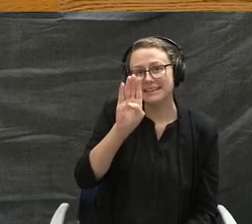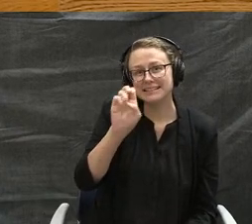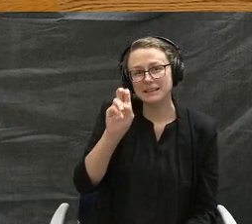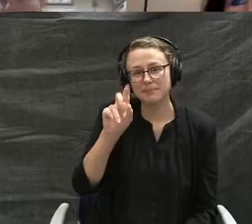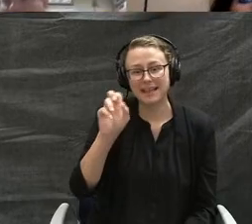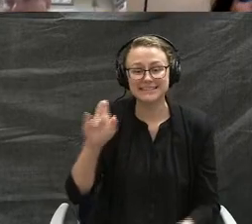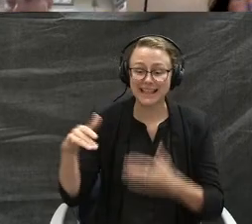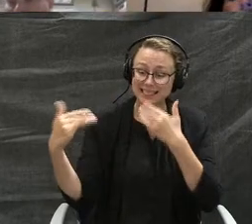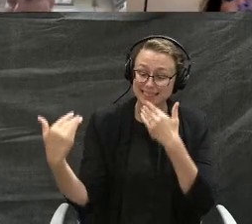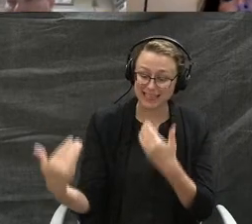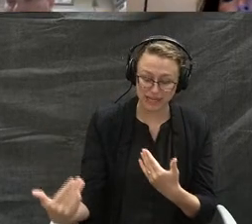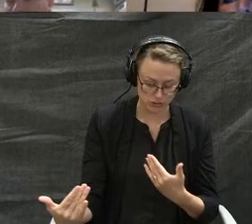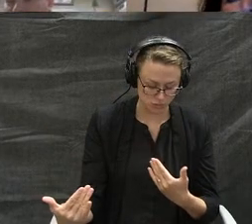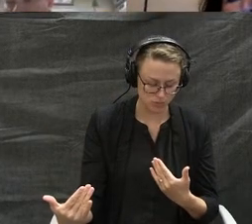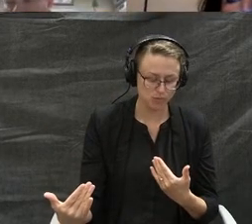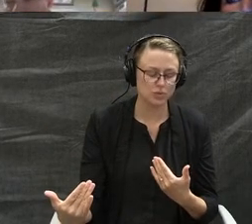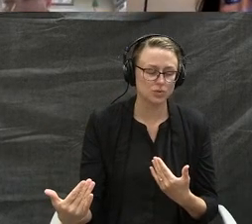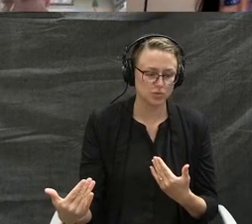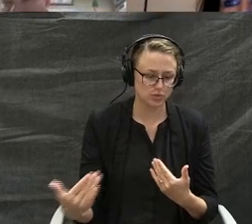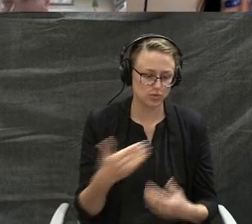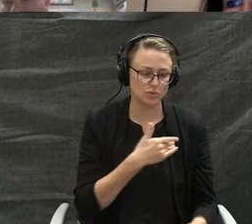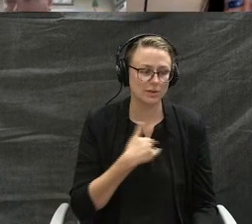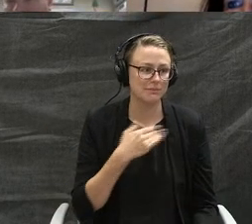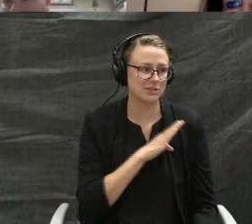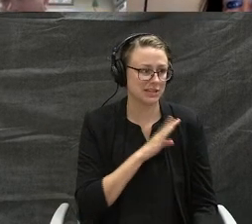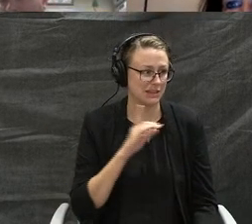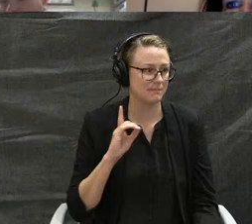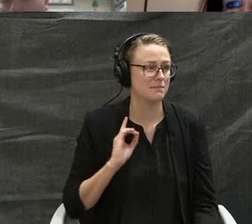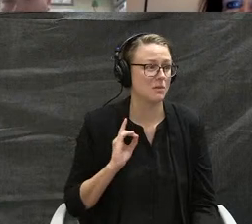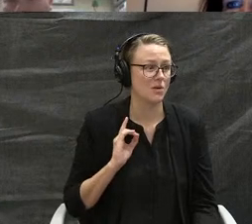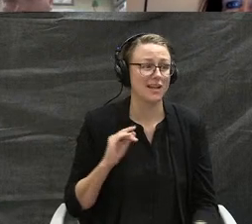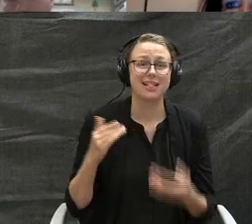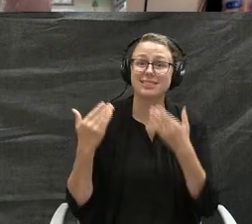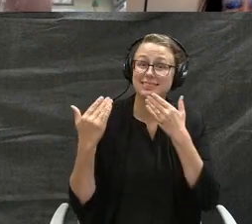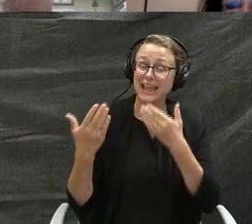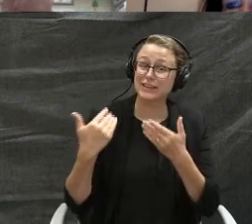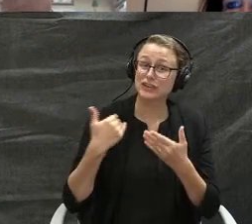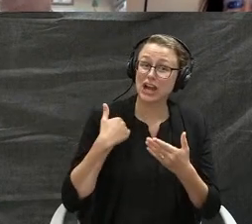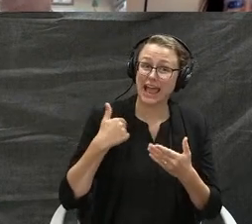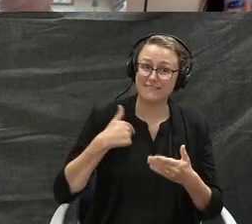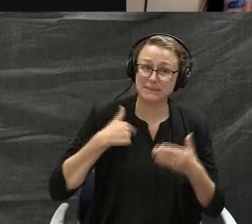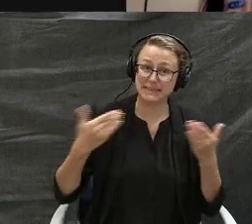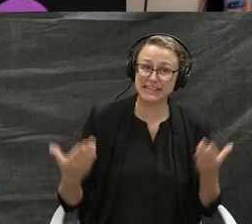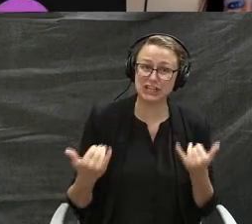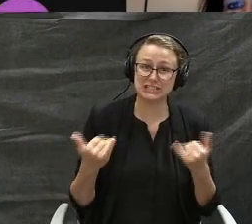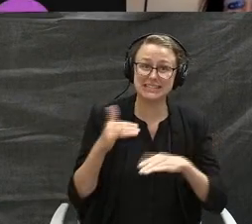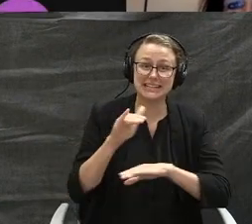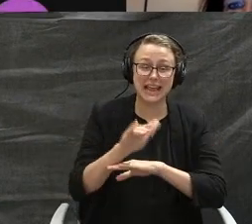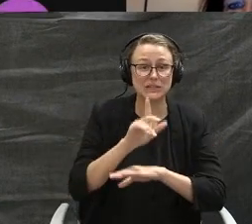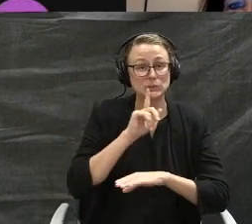Doctor Peterson, Madam Chair, members of the board. Thank you for having me here tonight. It's truly an honor to present, and